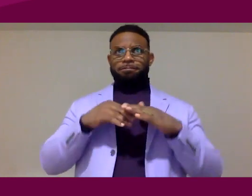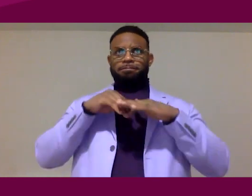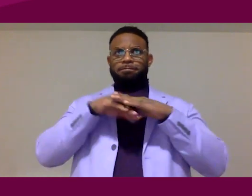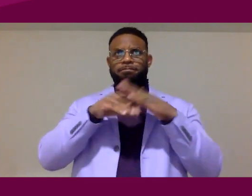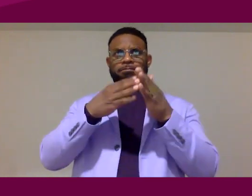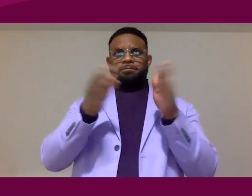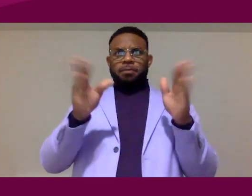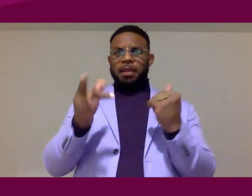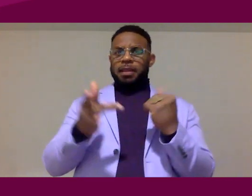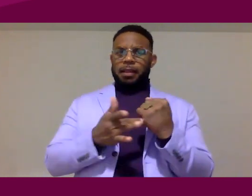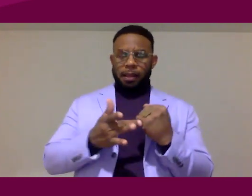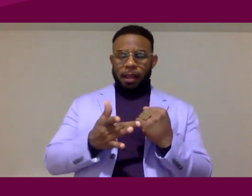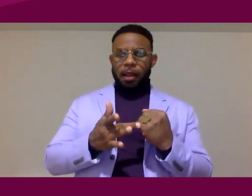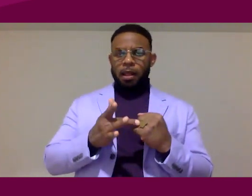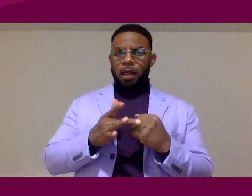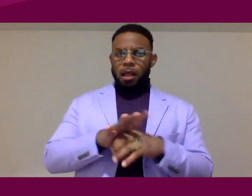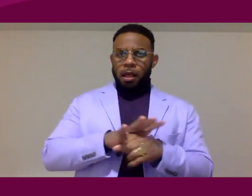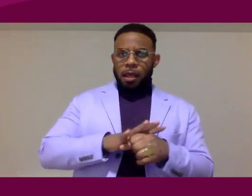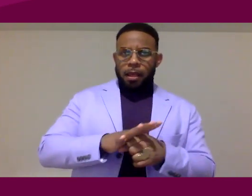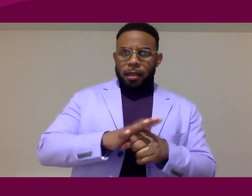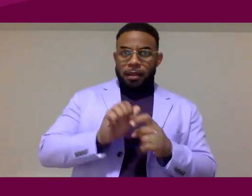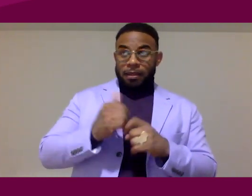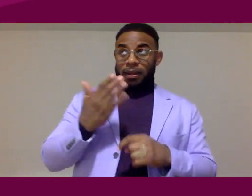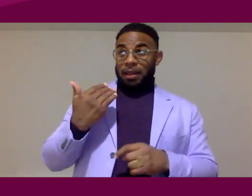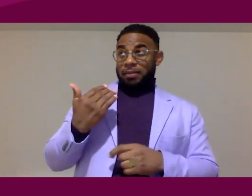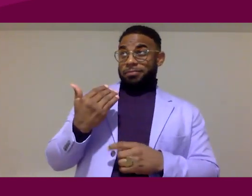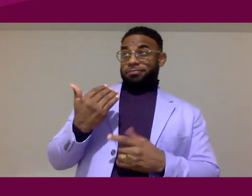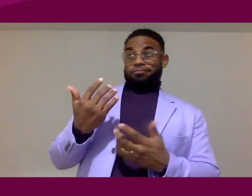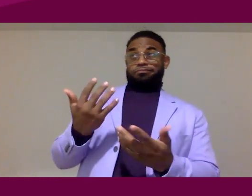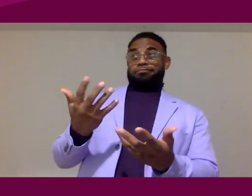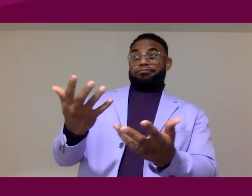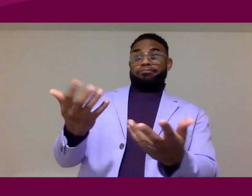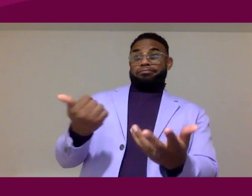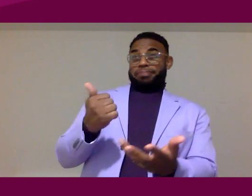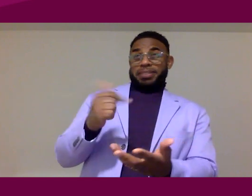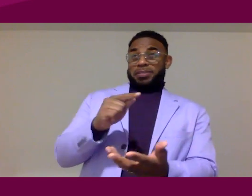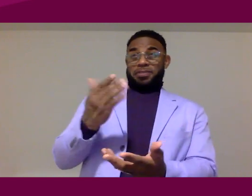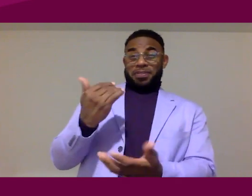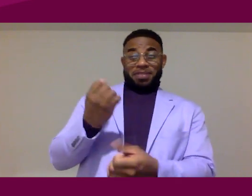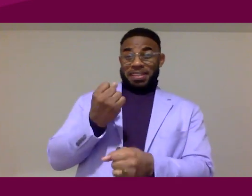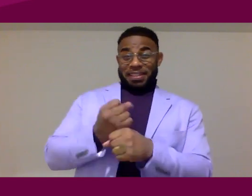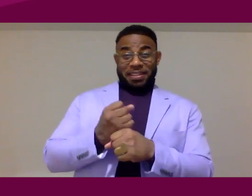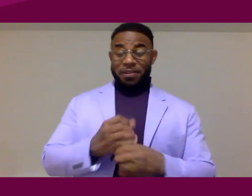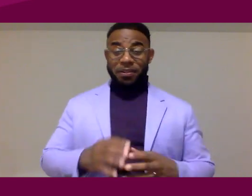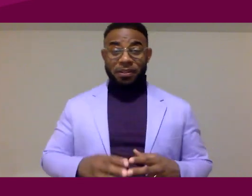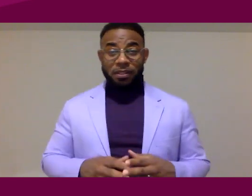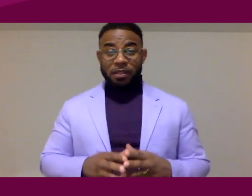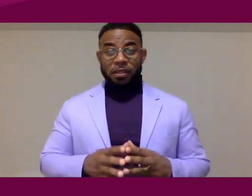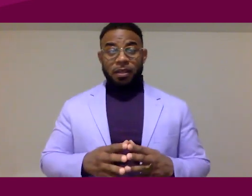and technology arena in the last 10 to 15 years.